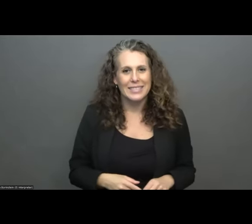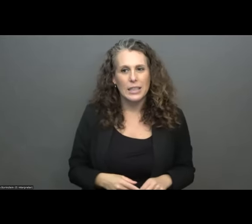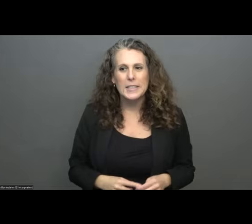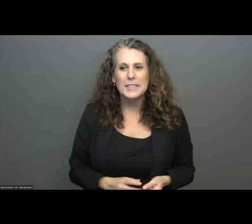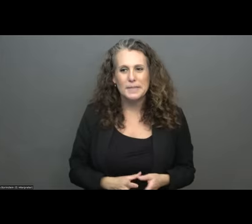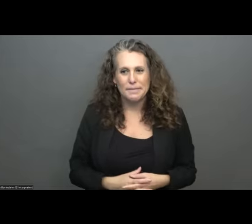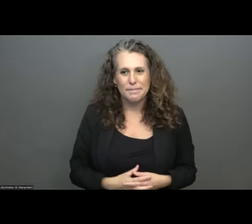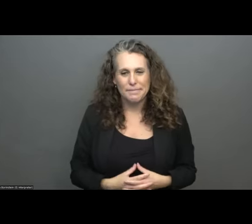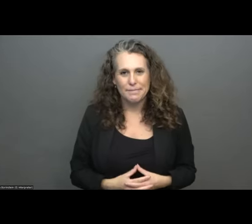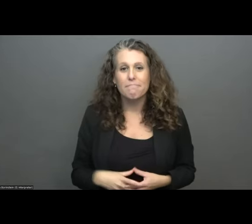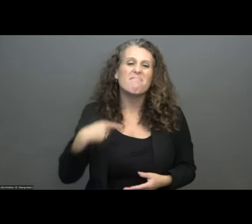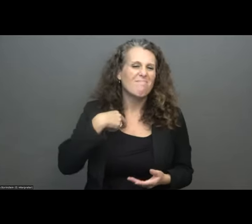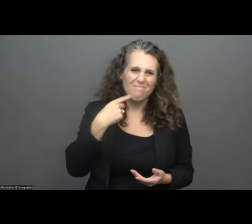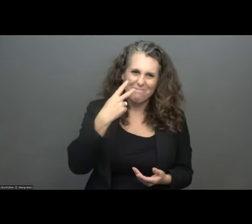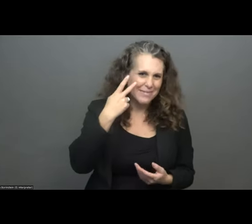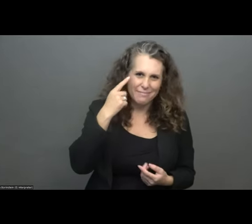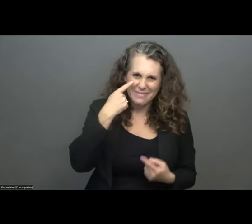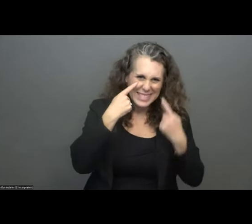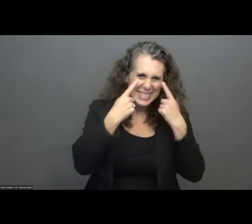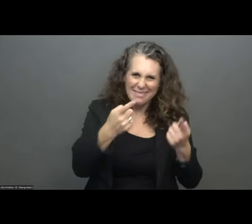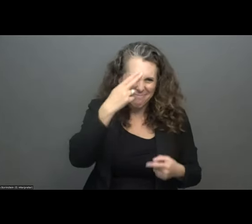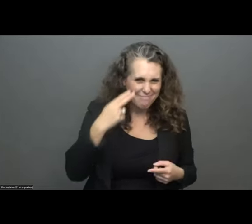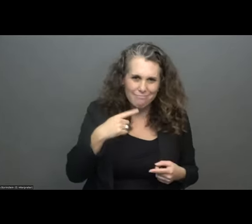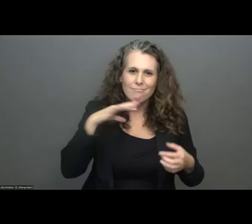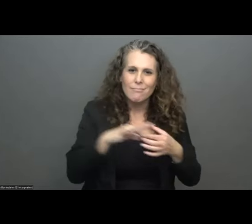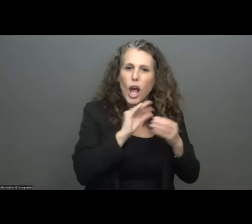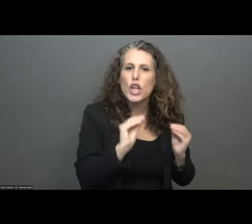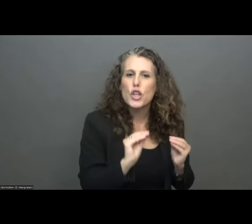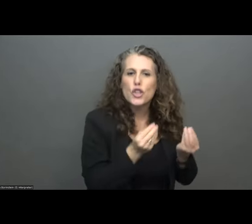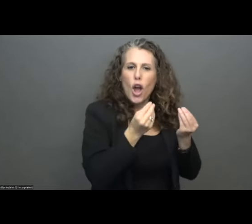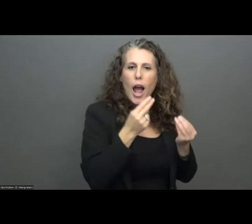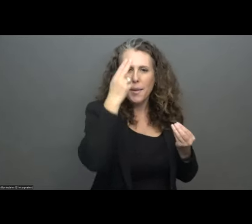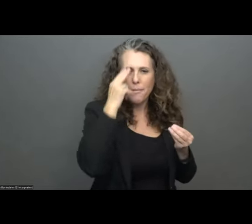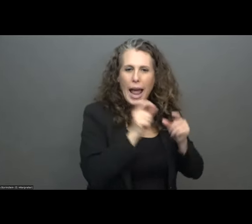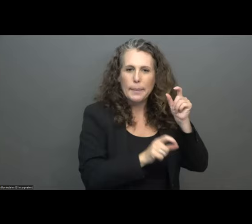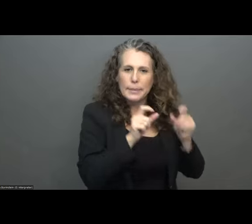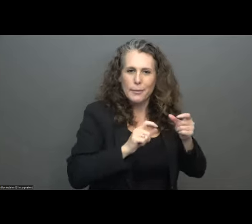in South Africa not call it manager and to share total energy.